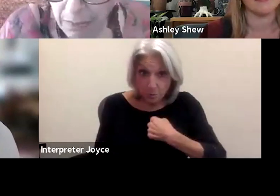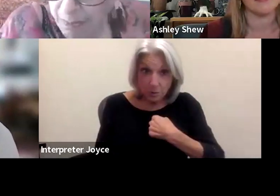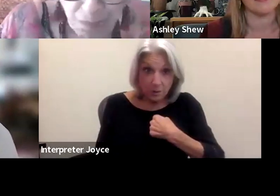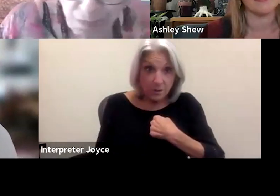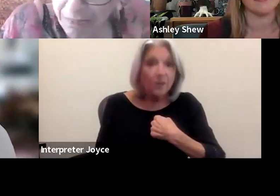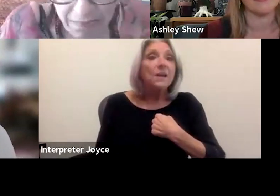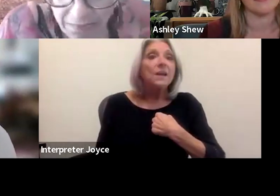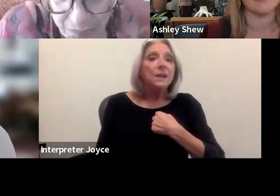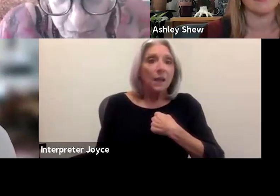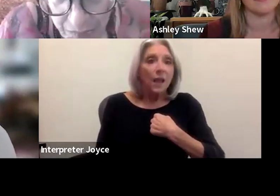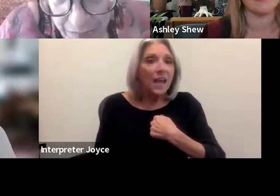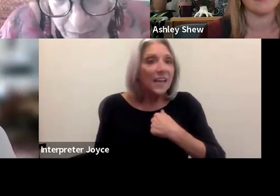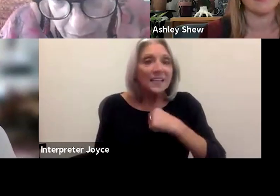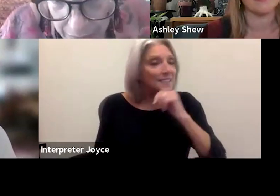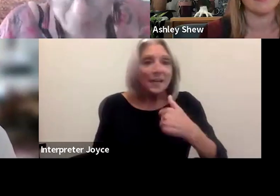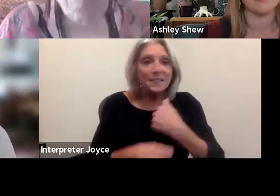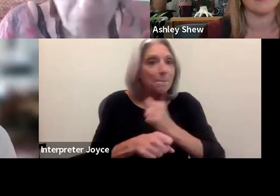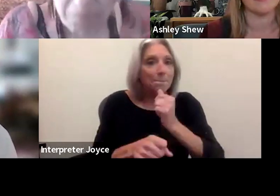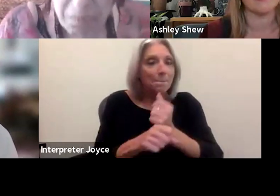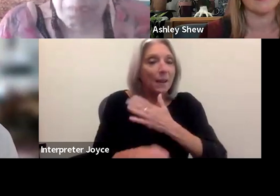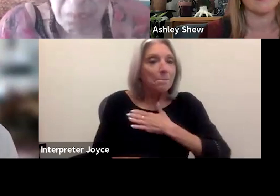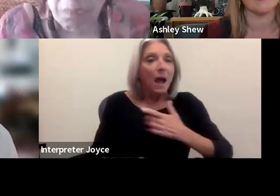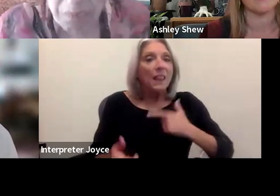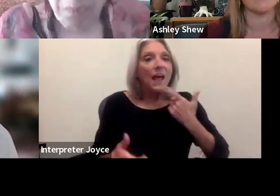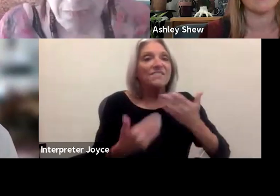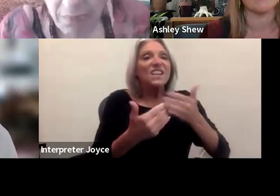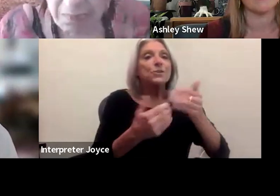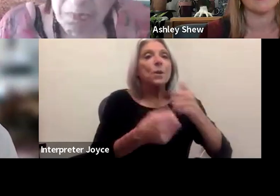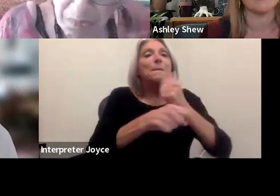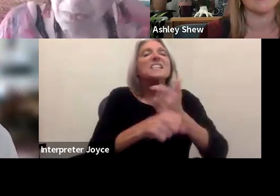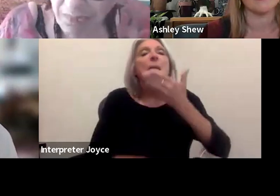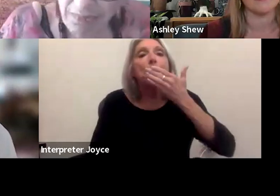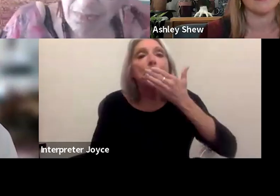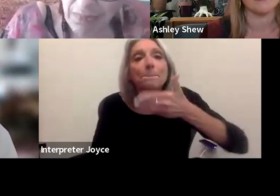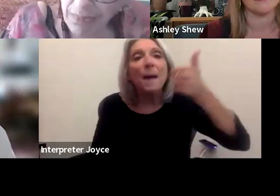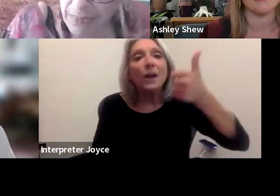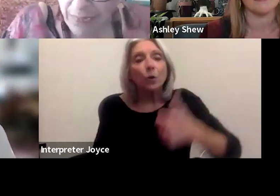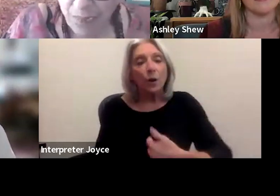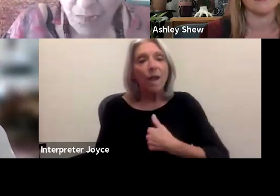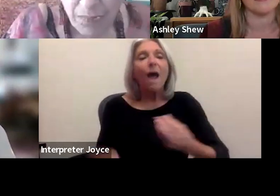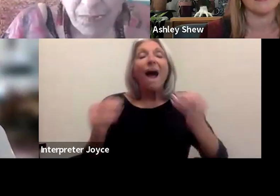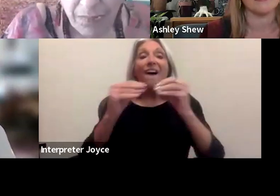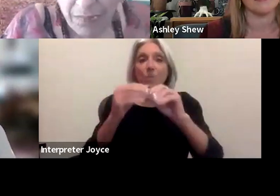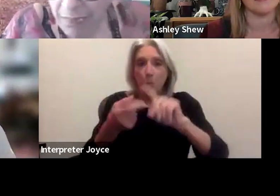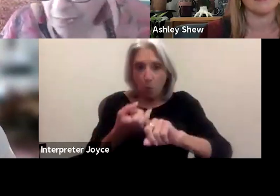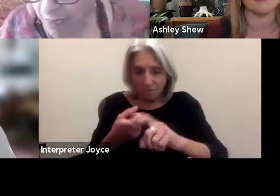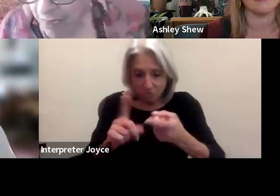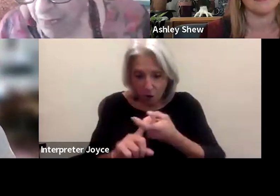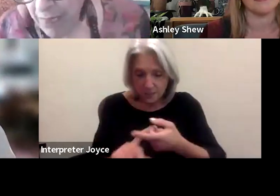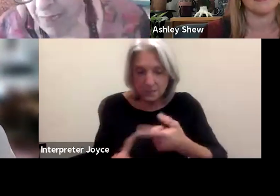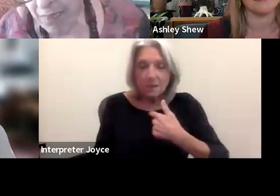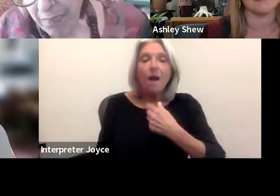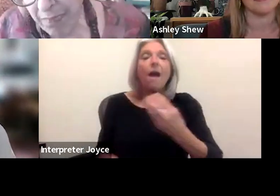It makes my life better. I have more friends, I have more support networks,